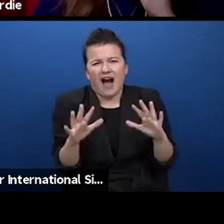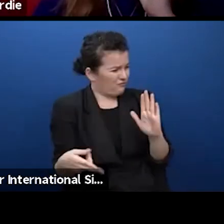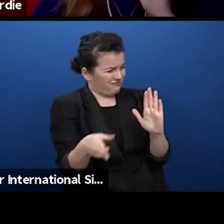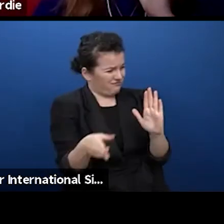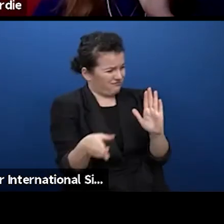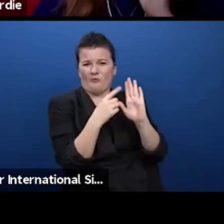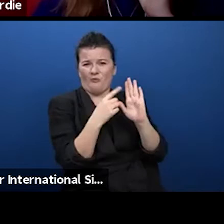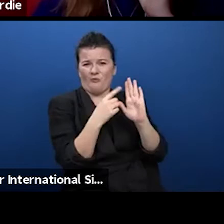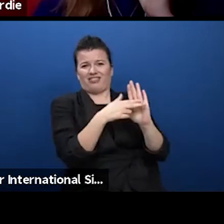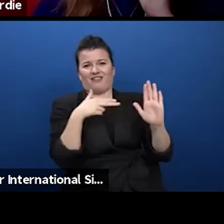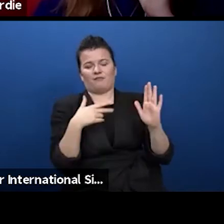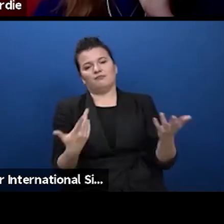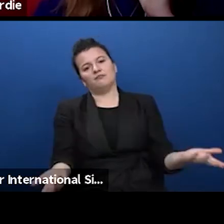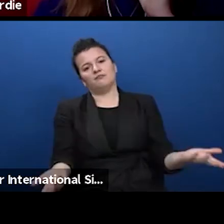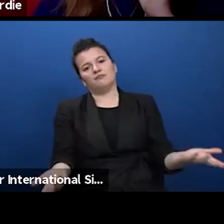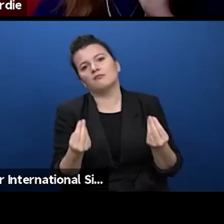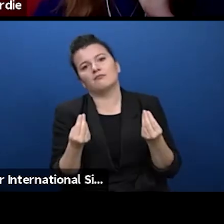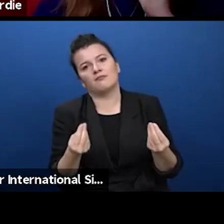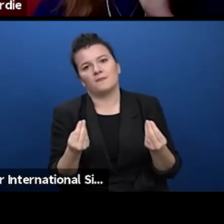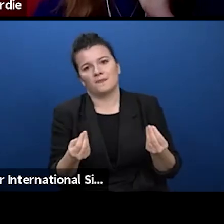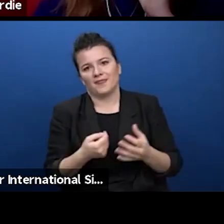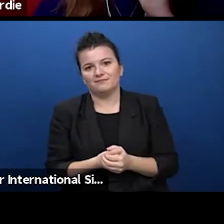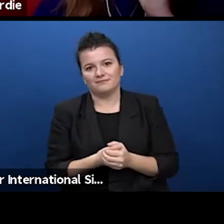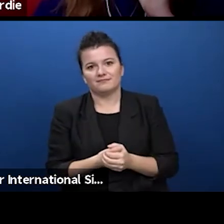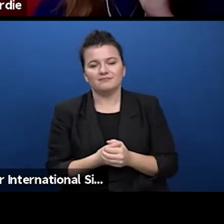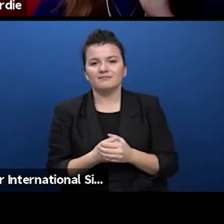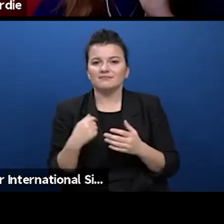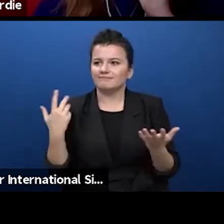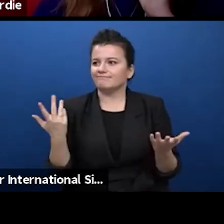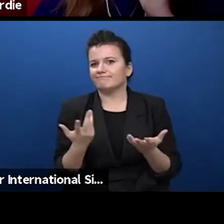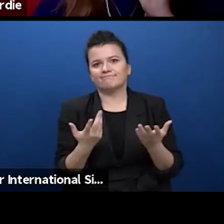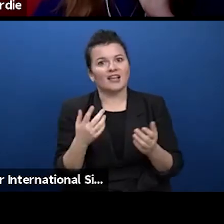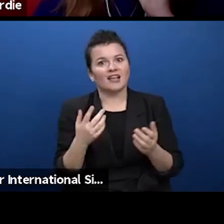know we cannot even like you know it is like we need to like really be very strict. I mean every